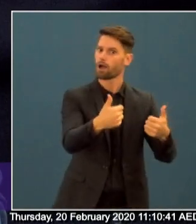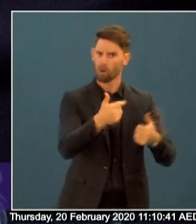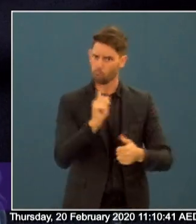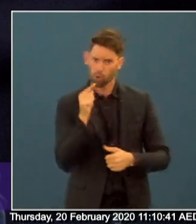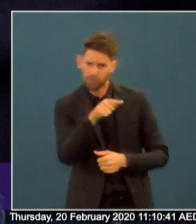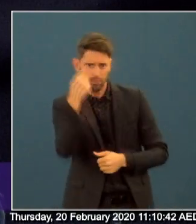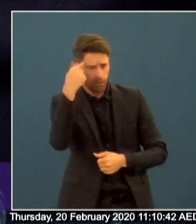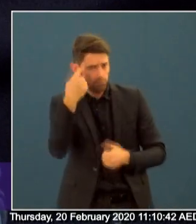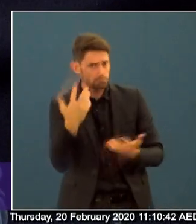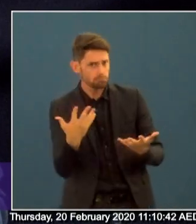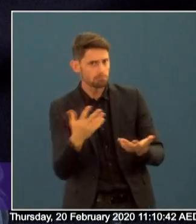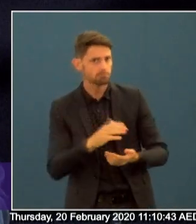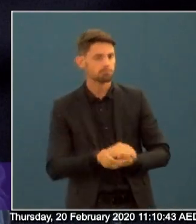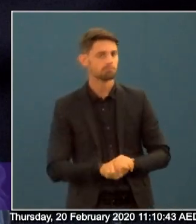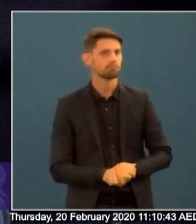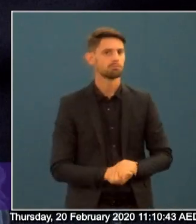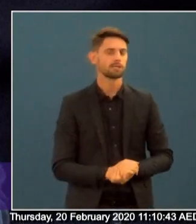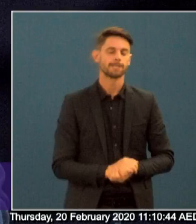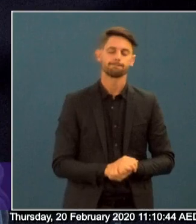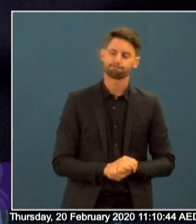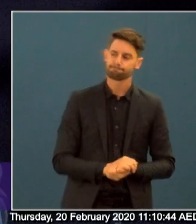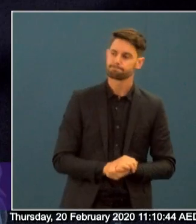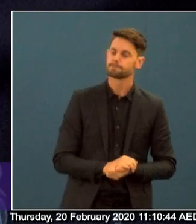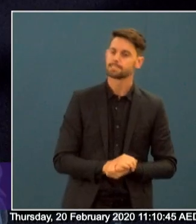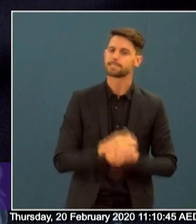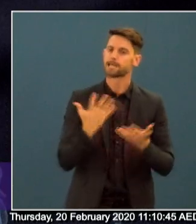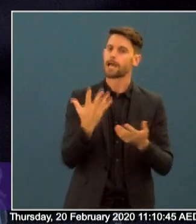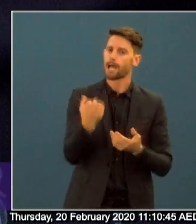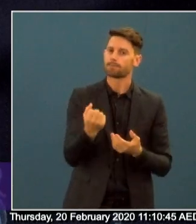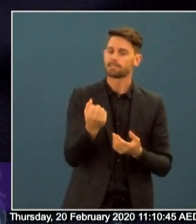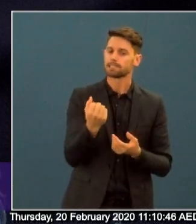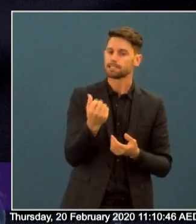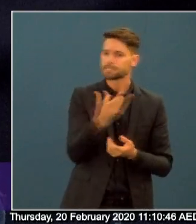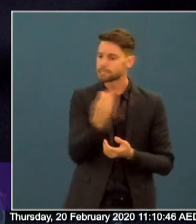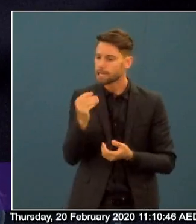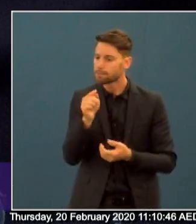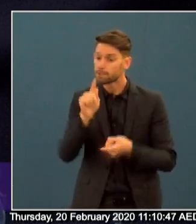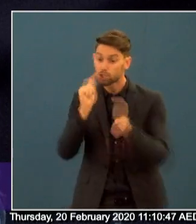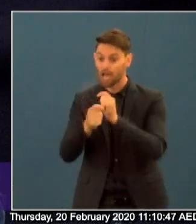There are some things that I think can be implemented relatively rapidly